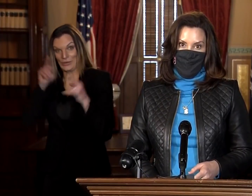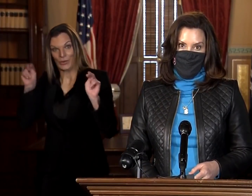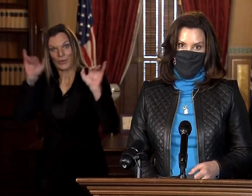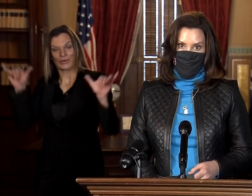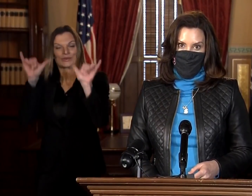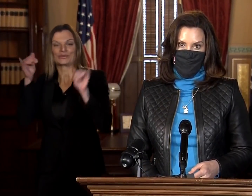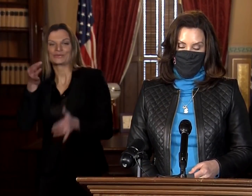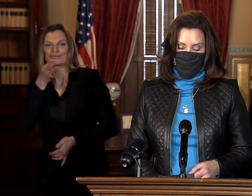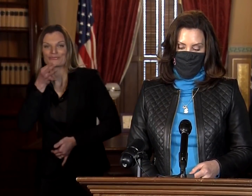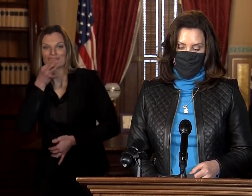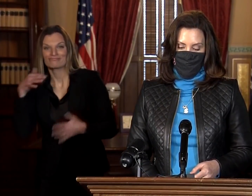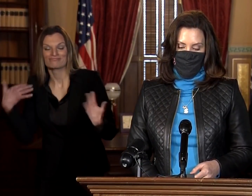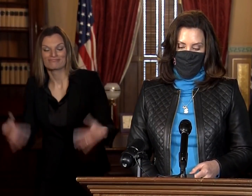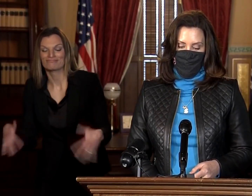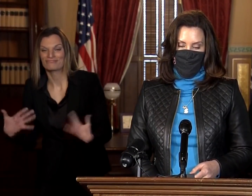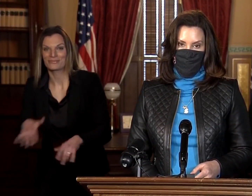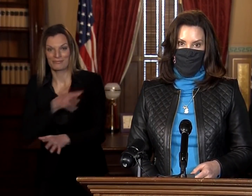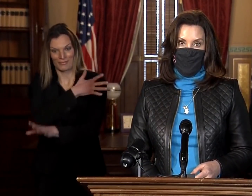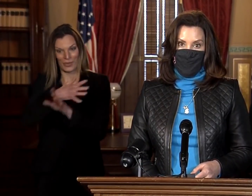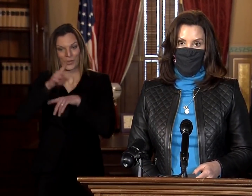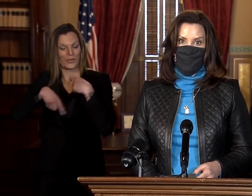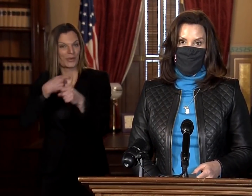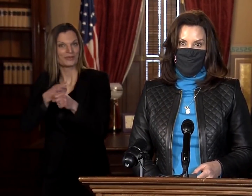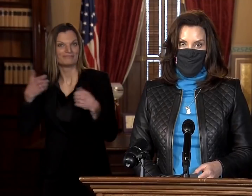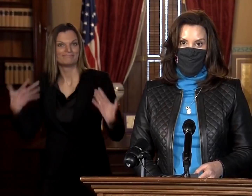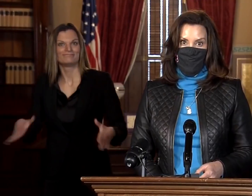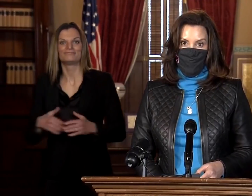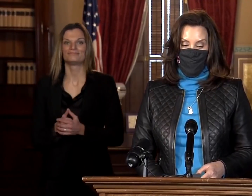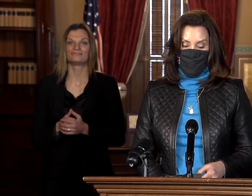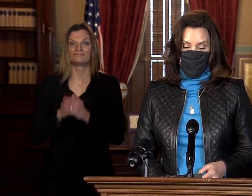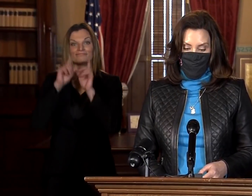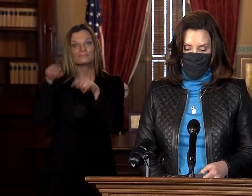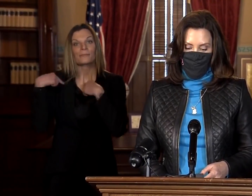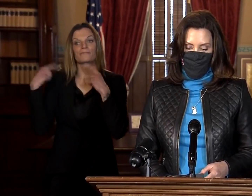acknowledge what a year this has been that is coming to a close. been that is coming to a close. Since my last press briefing,